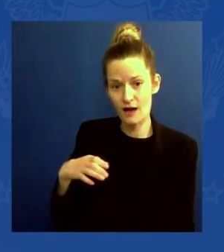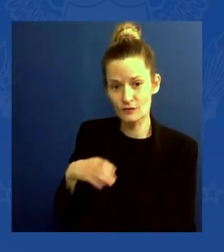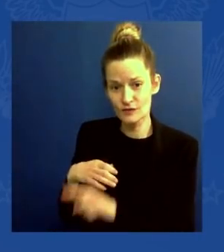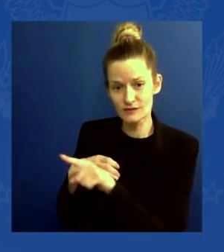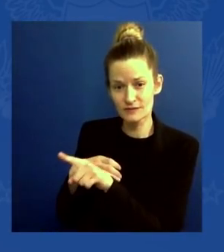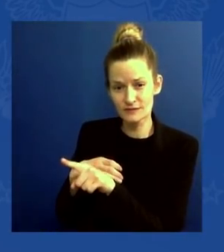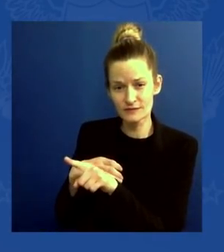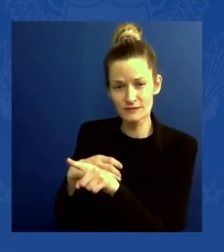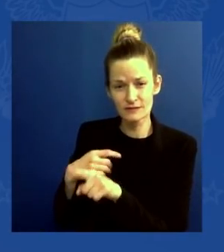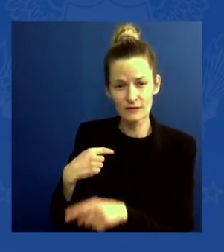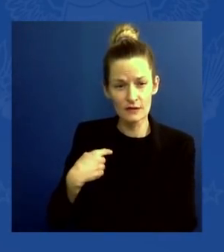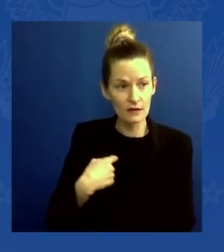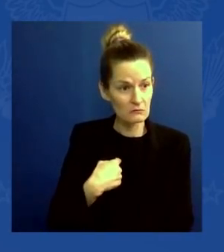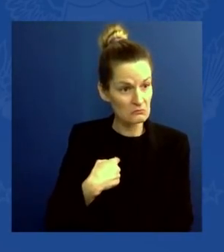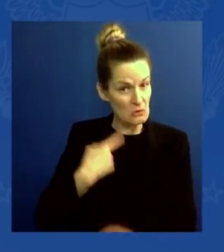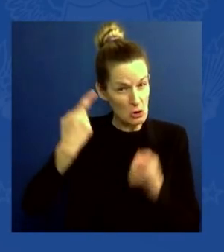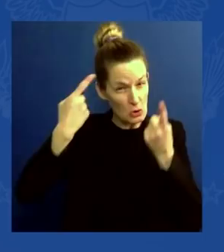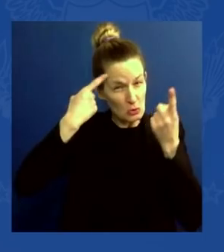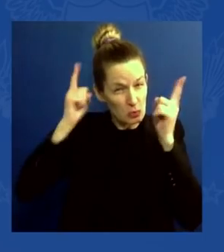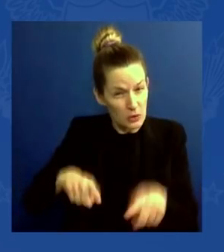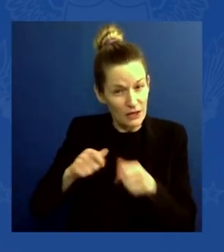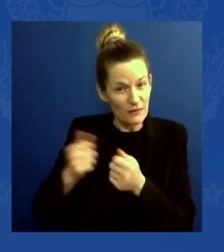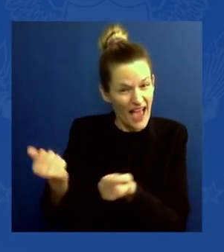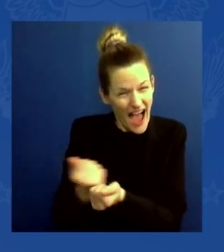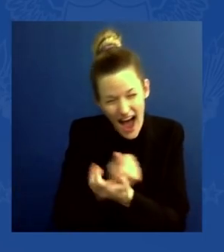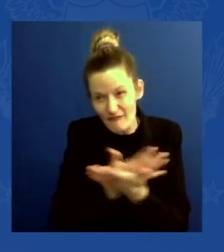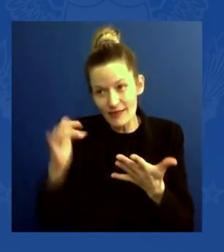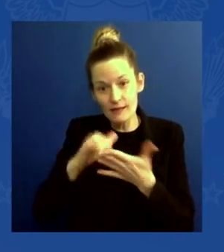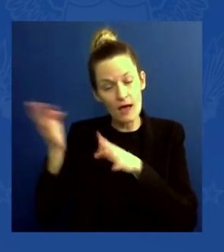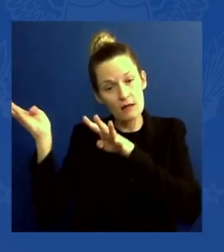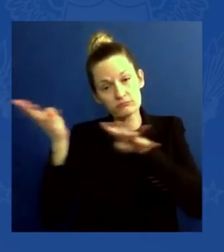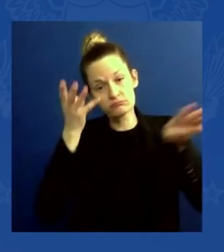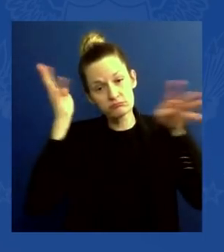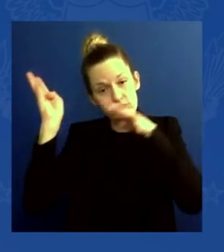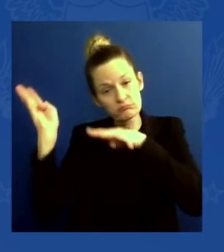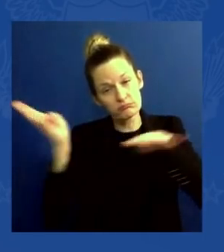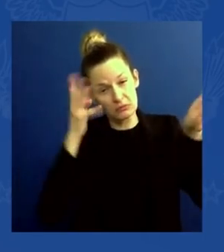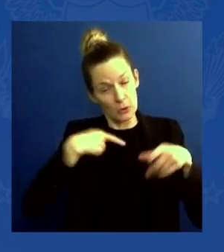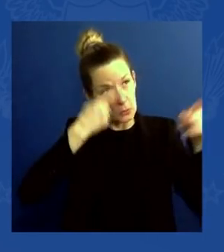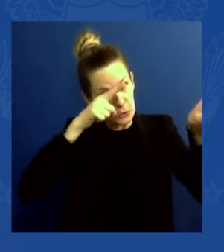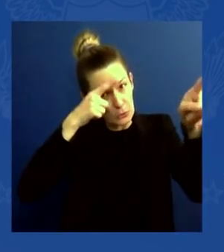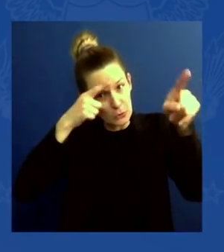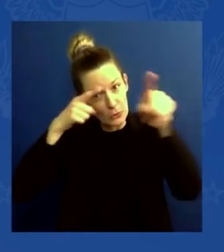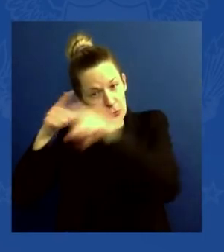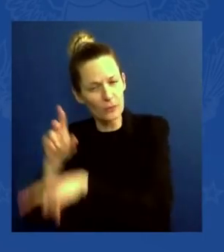But you go home and say, 'This is what it did. It had one piece in here. There's not enough money for this, or there's too much money for that.